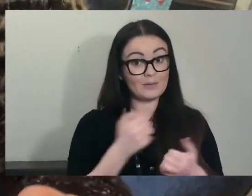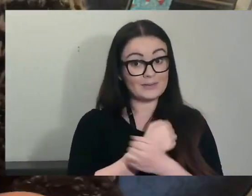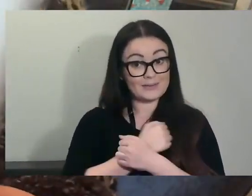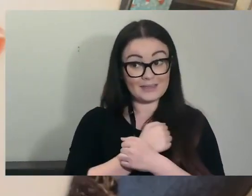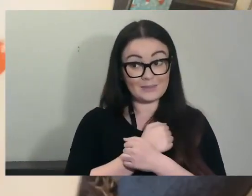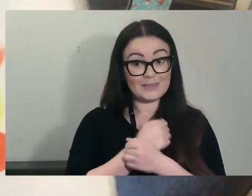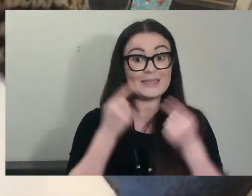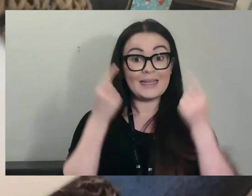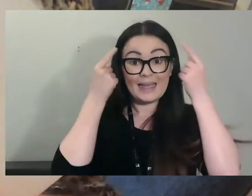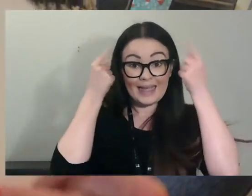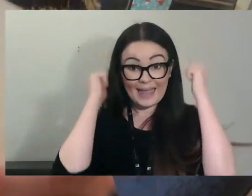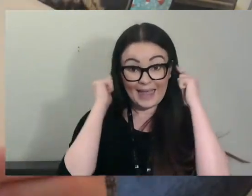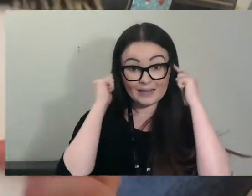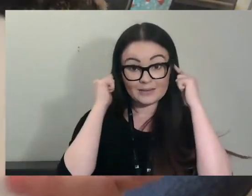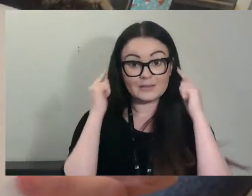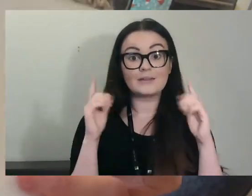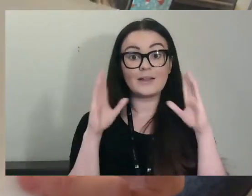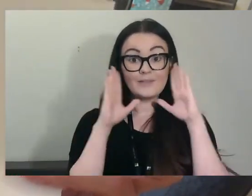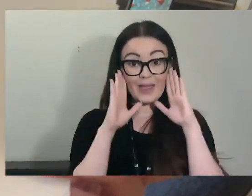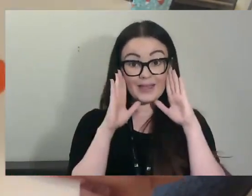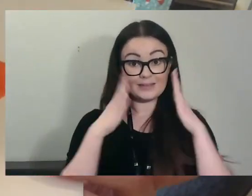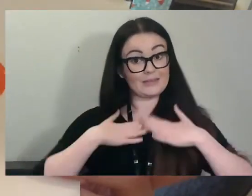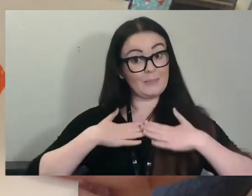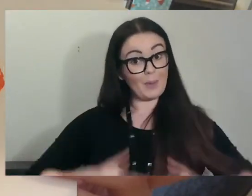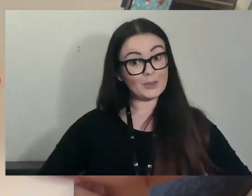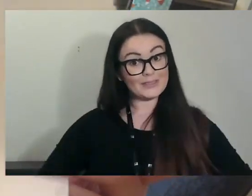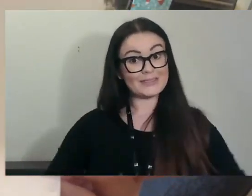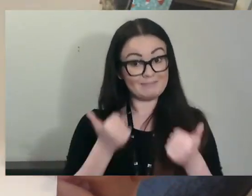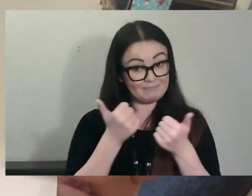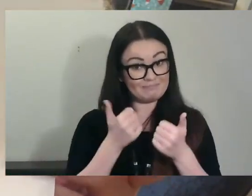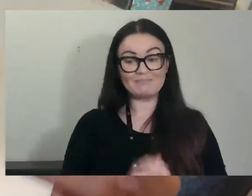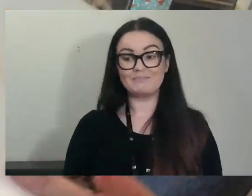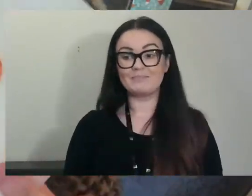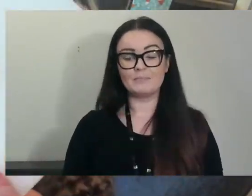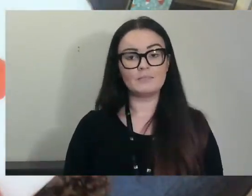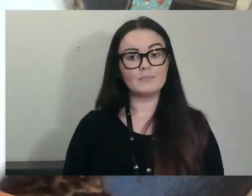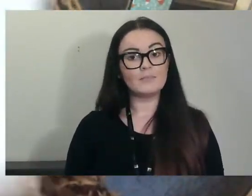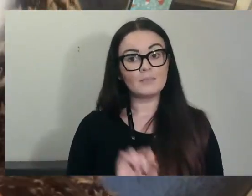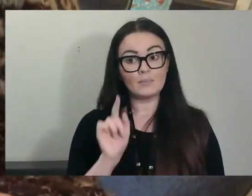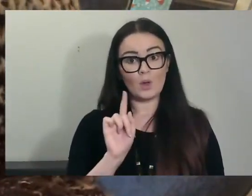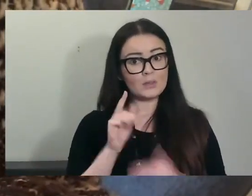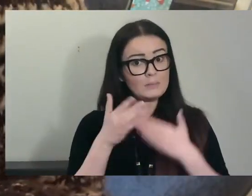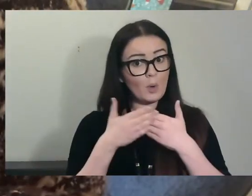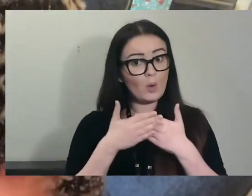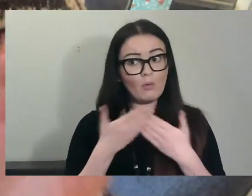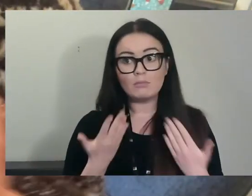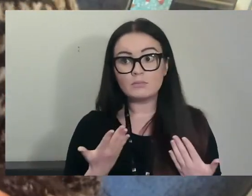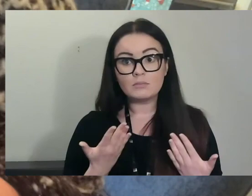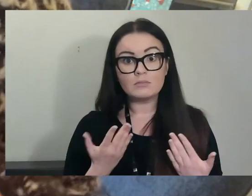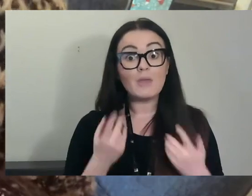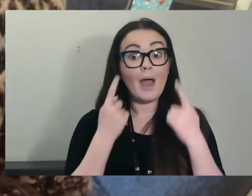I've got my teddy bear's ears and his face and his body now I want to give my teddy bear